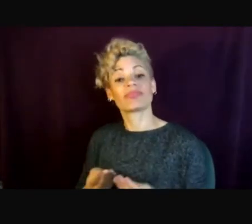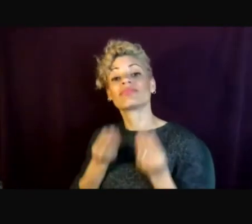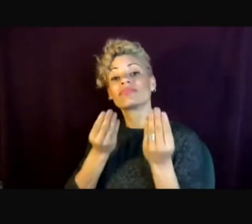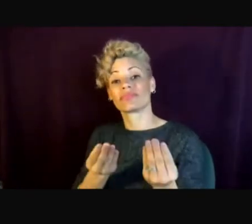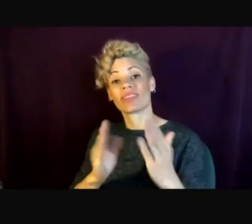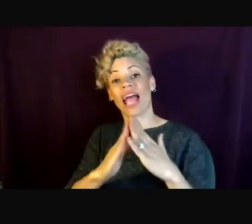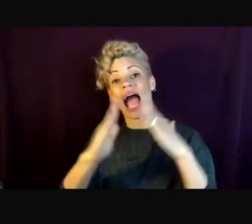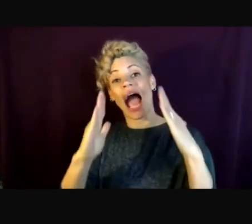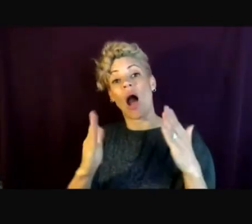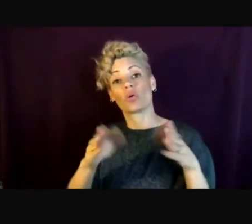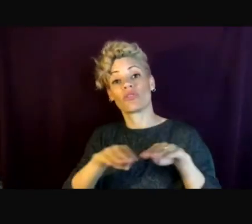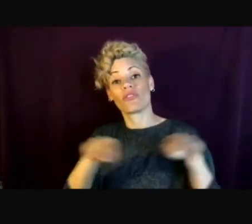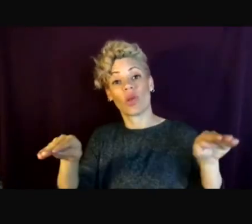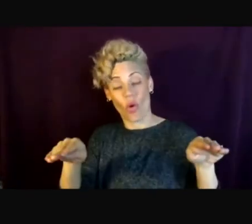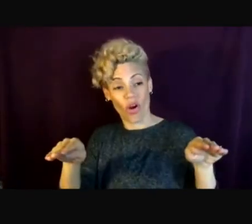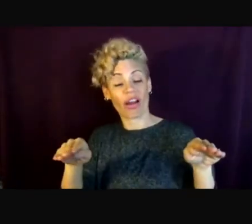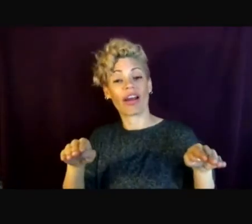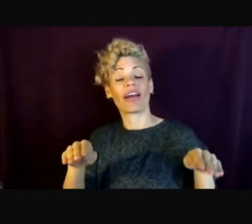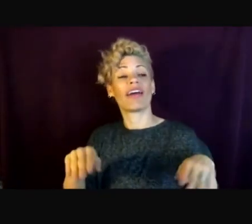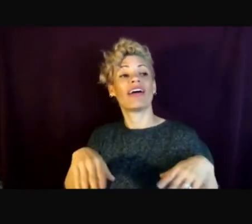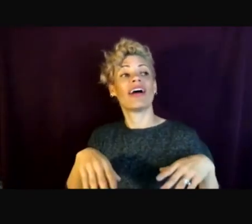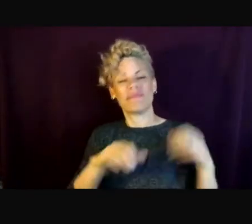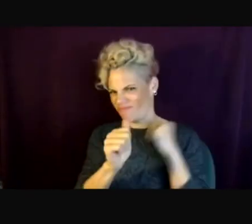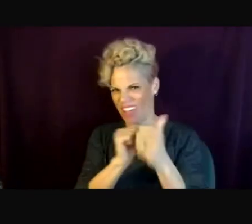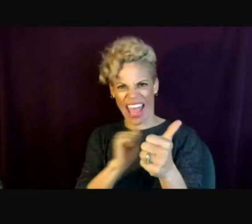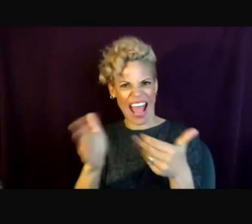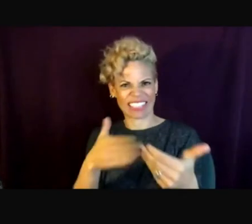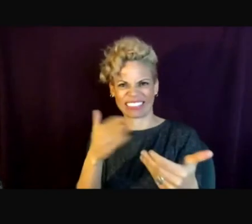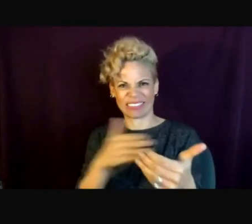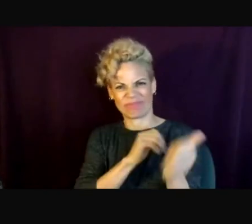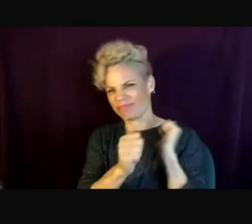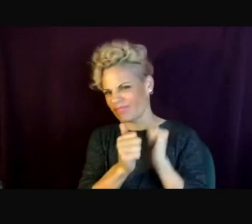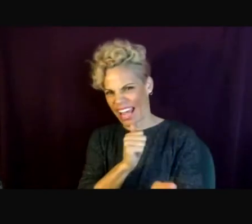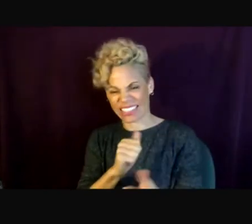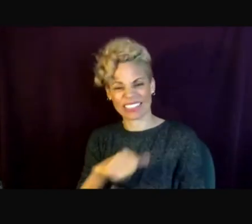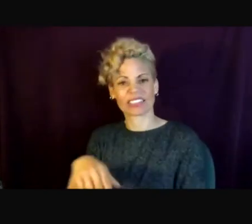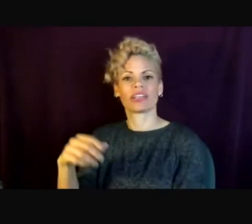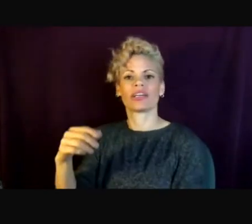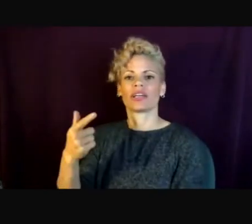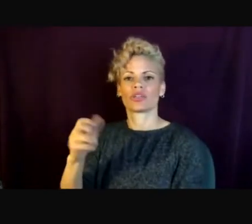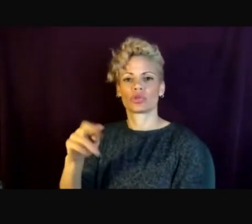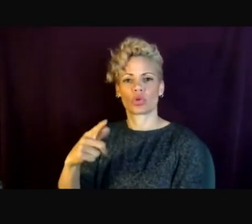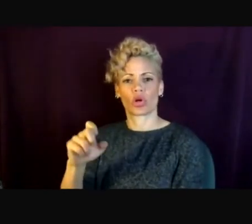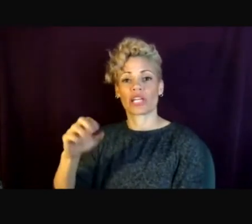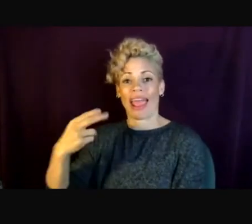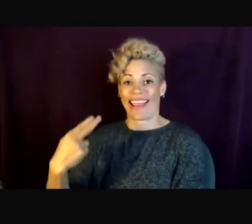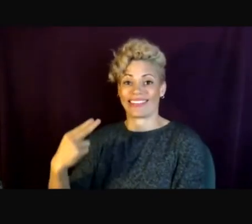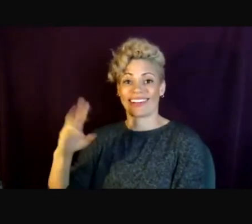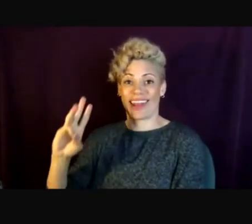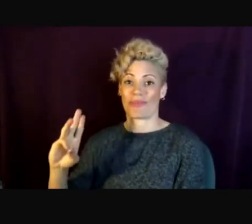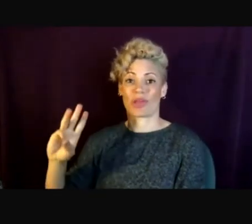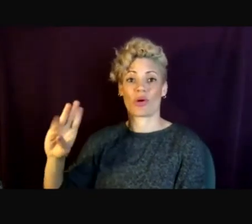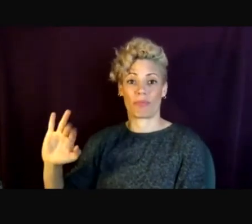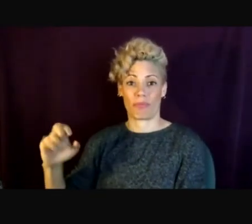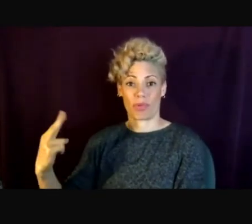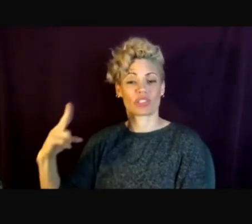Signed into law by President George H. W. Bush. But people didn't know is that